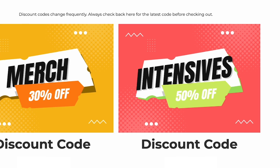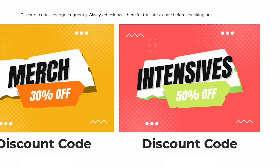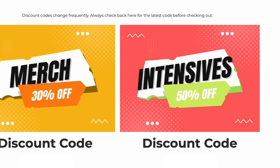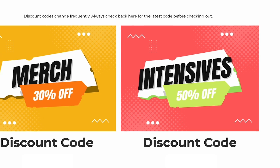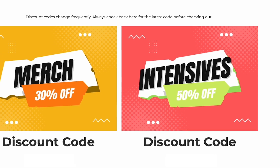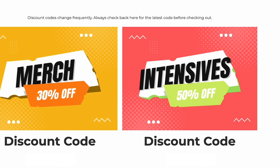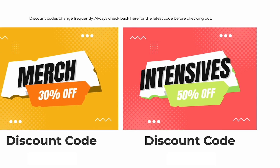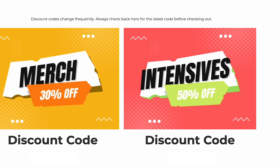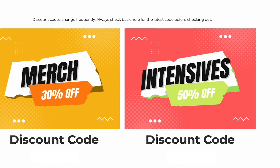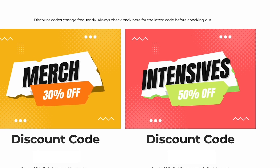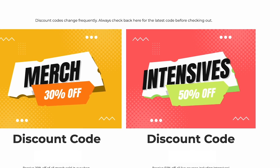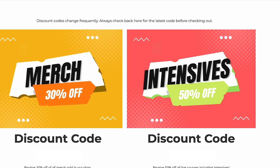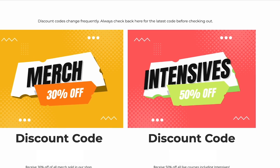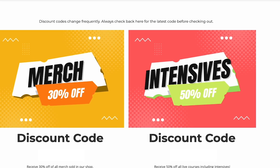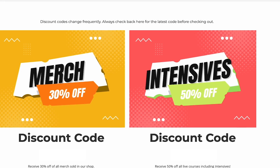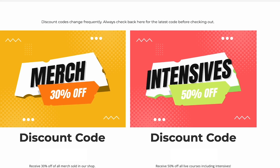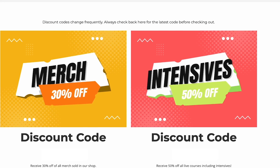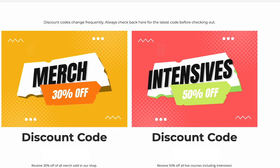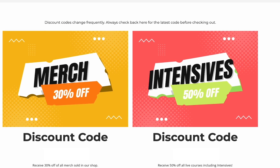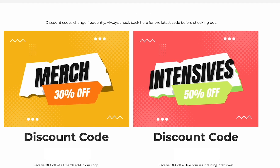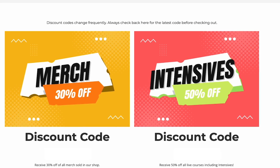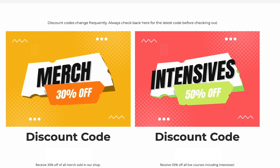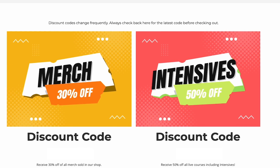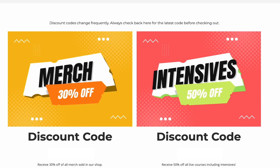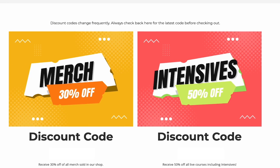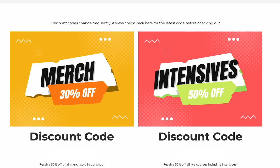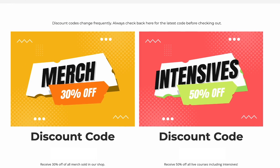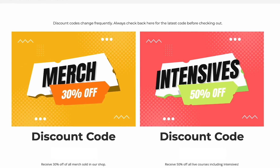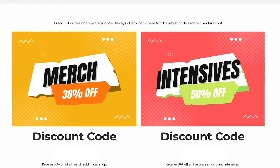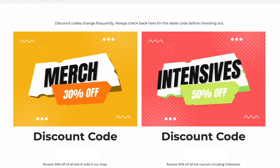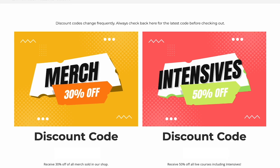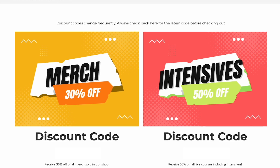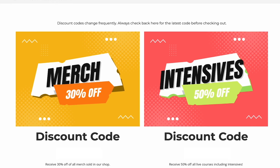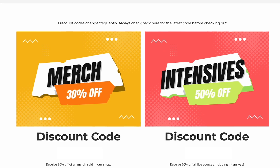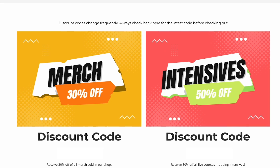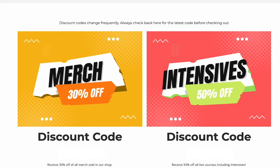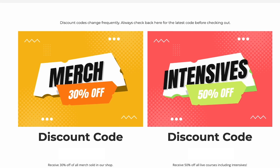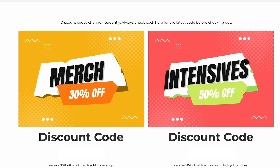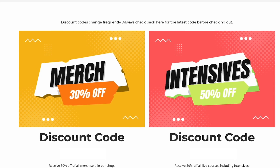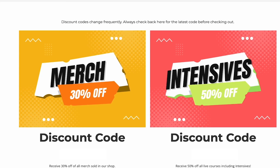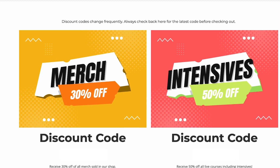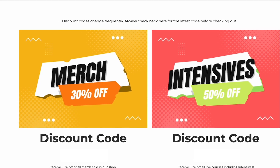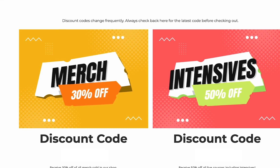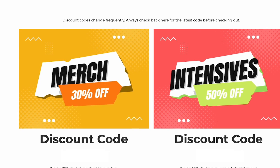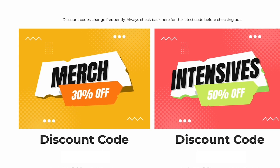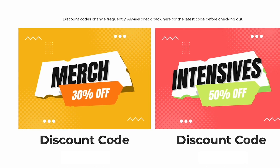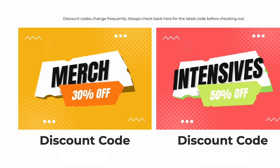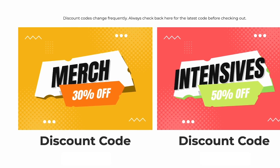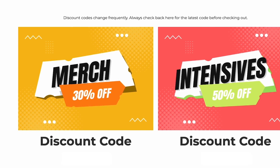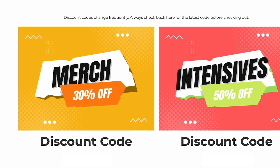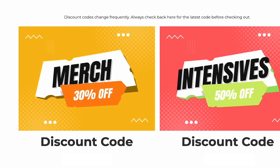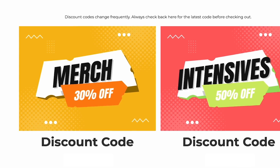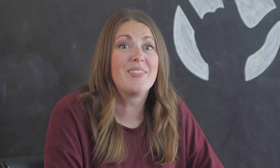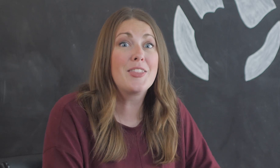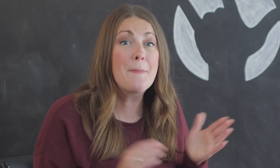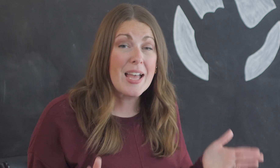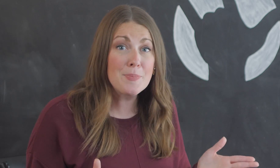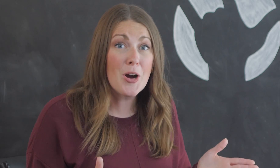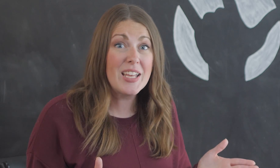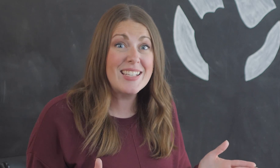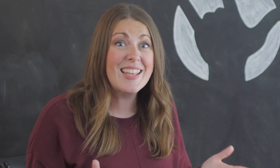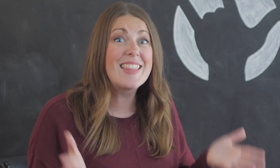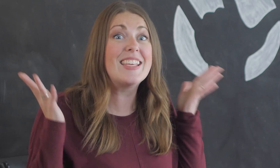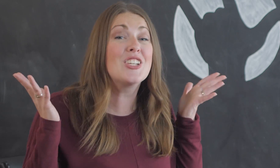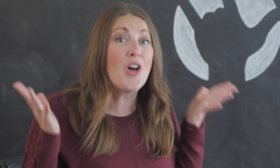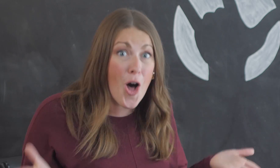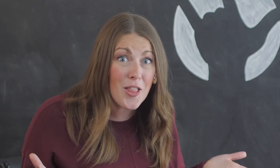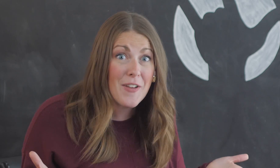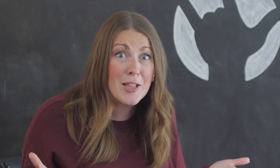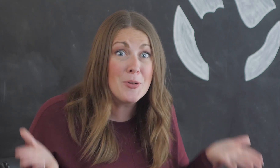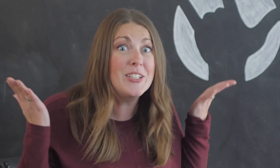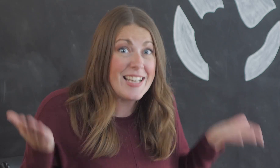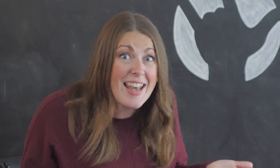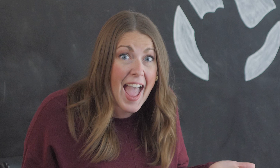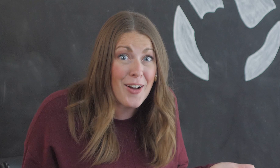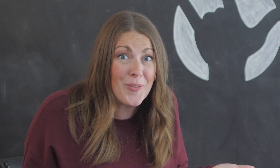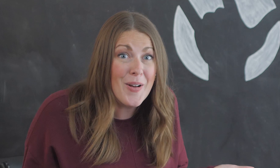50% off on future intensive courses 30% off on all merch. The best part is this is all available now!